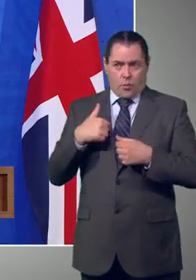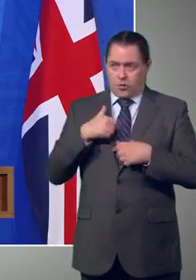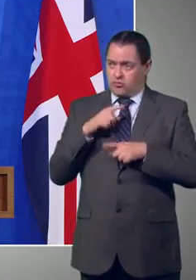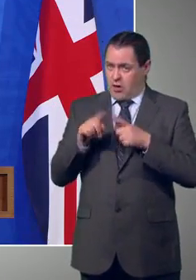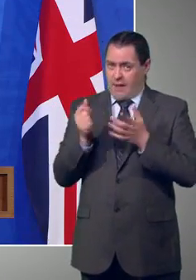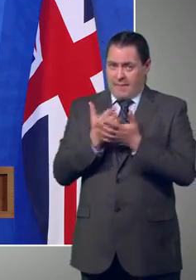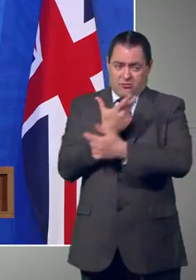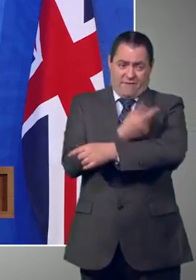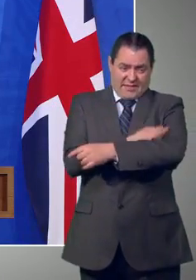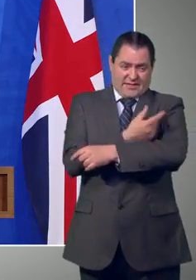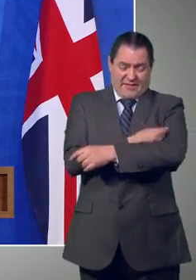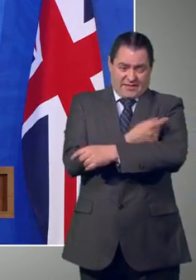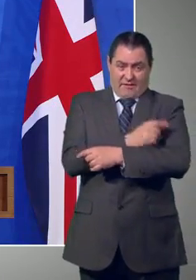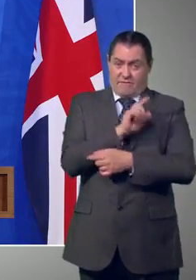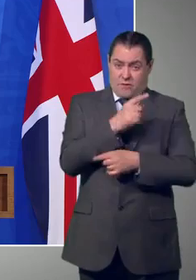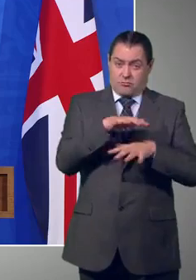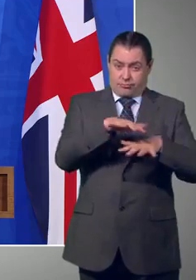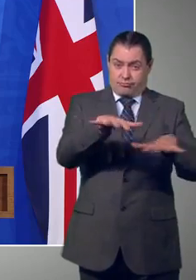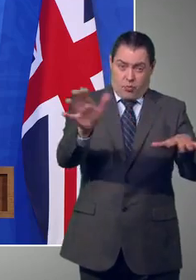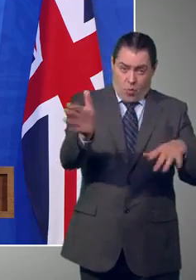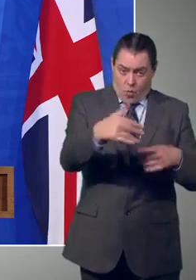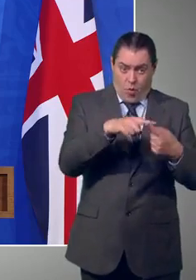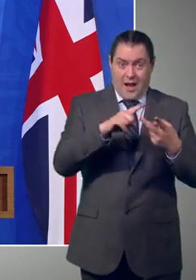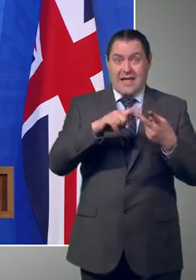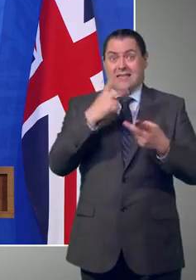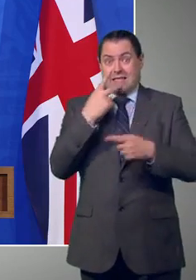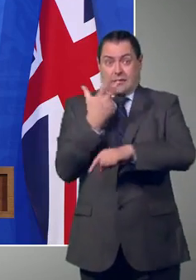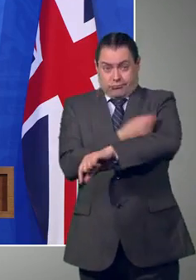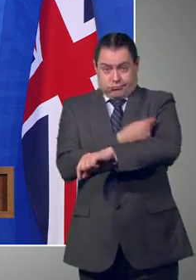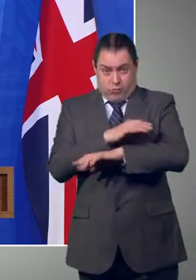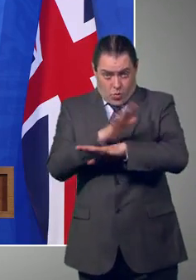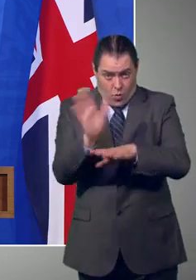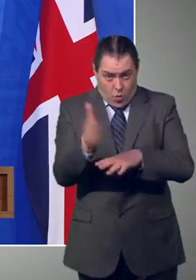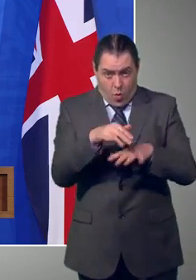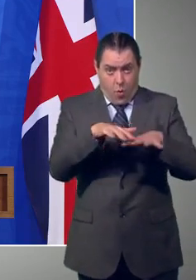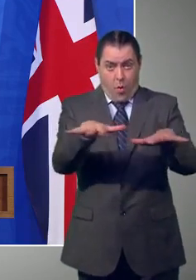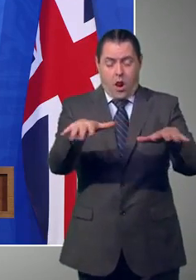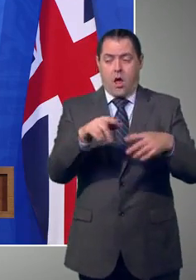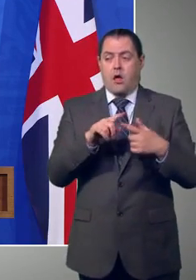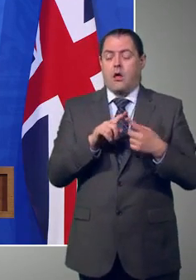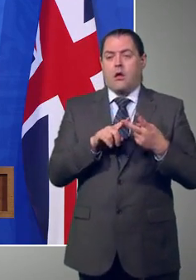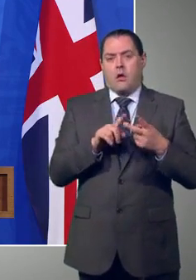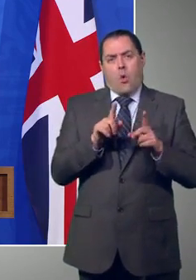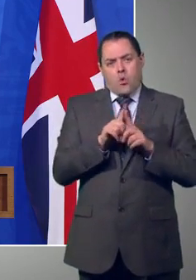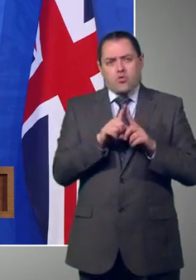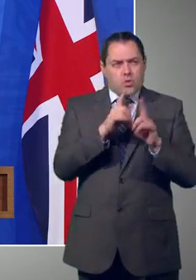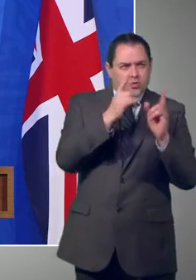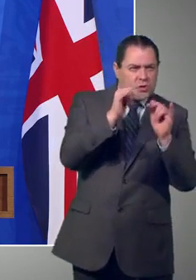get their second doses and obviously very vigilant to the in particular to the areas of